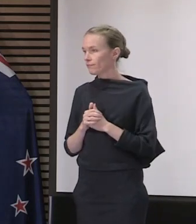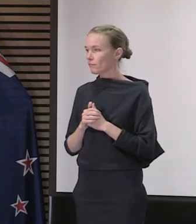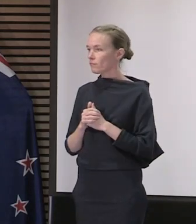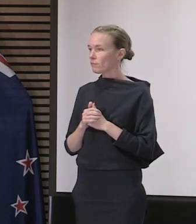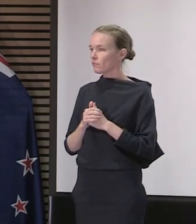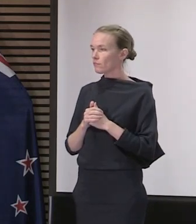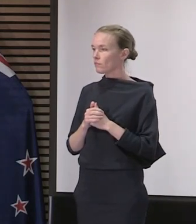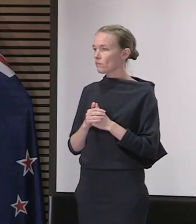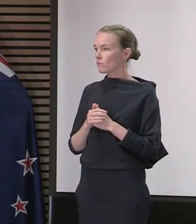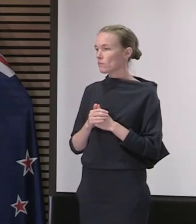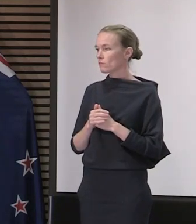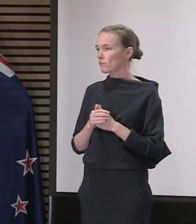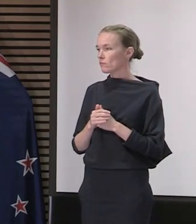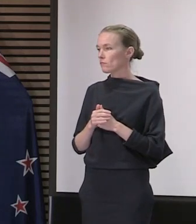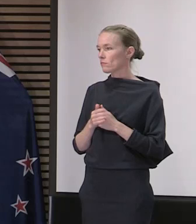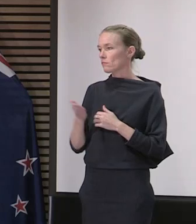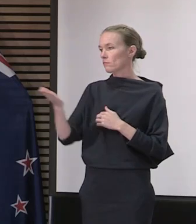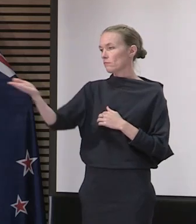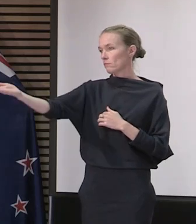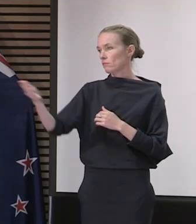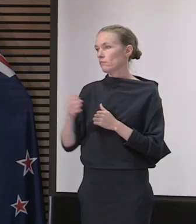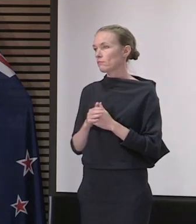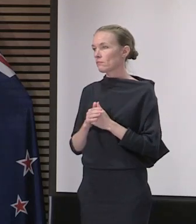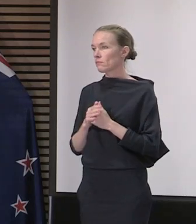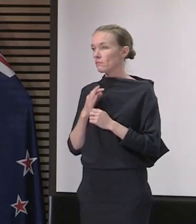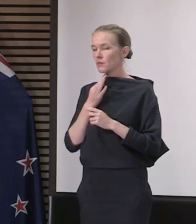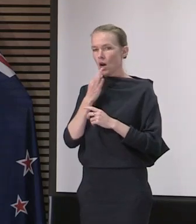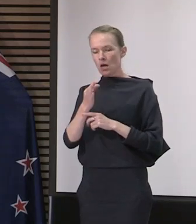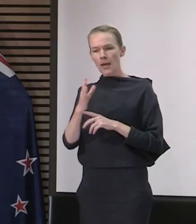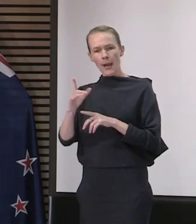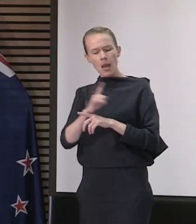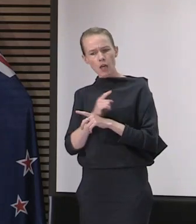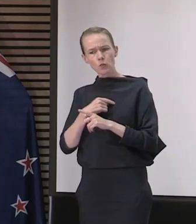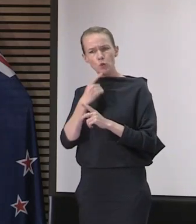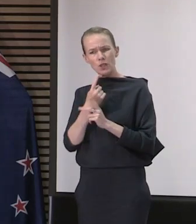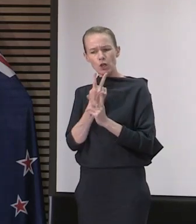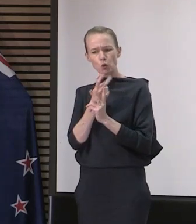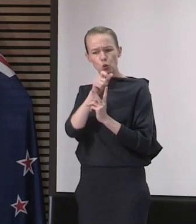cases and we want to keep it that way.